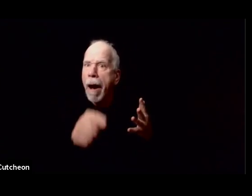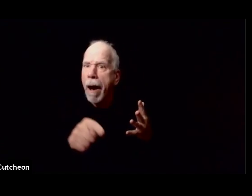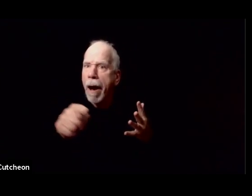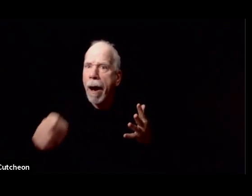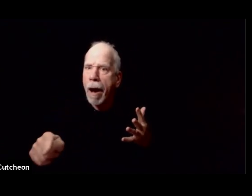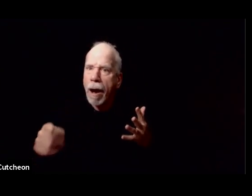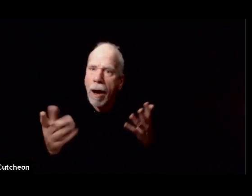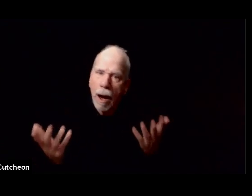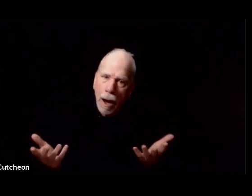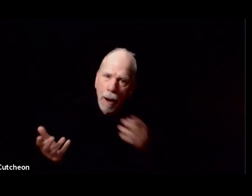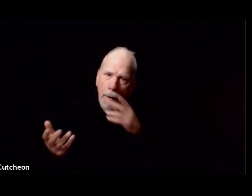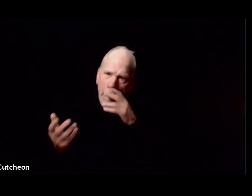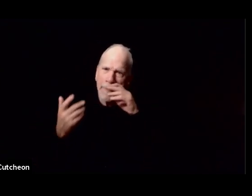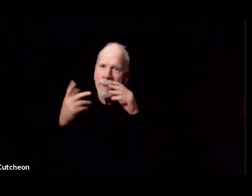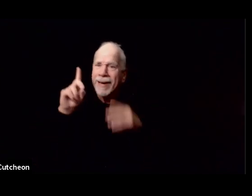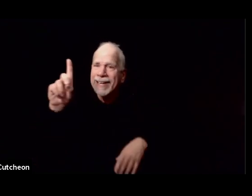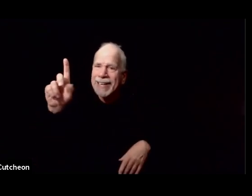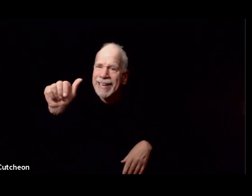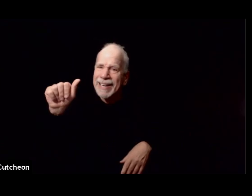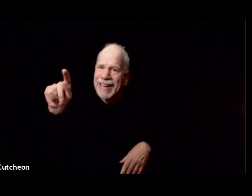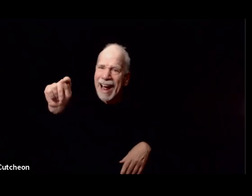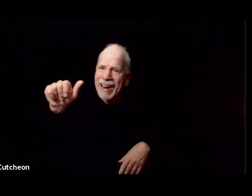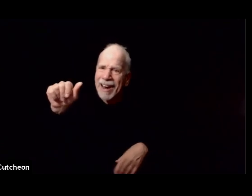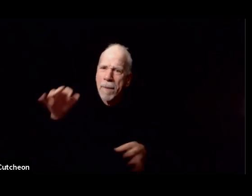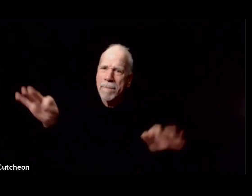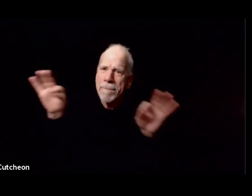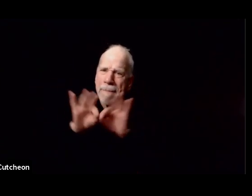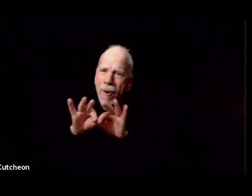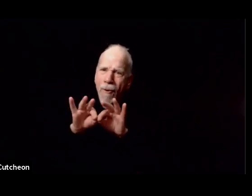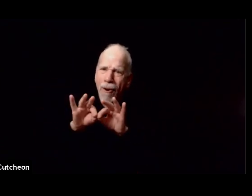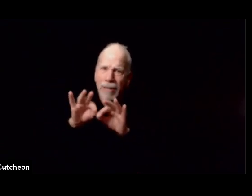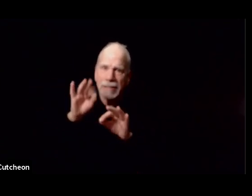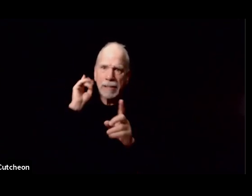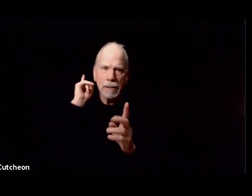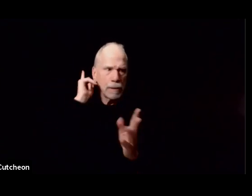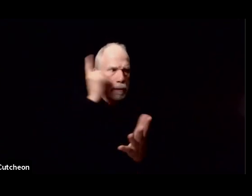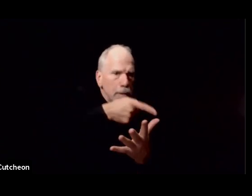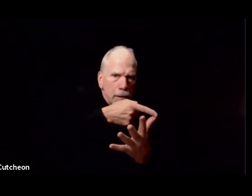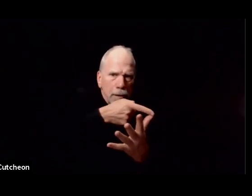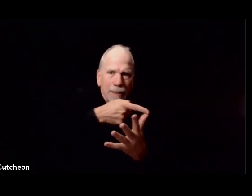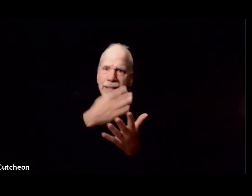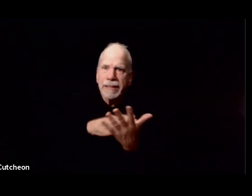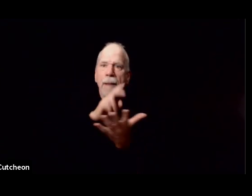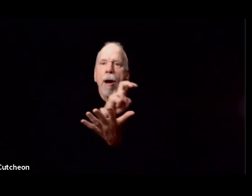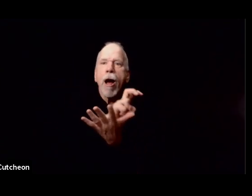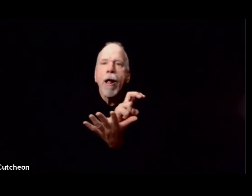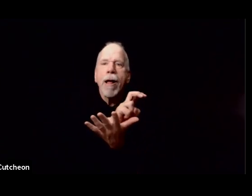St. Cloud Times: Okay thank you.